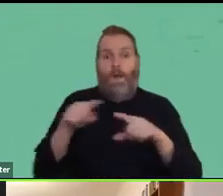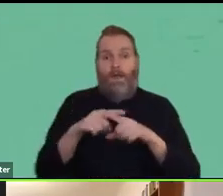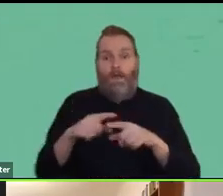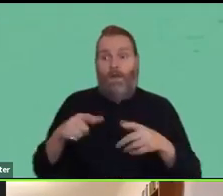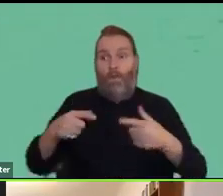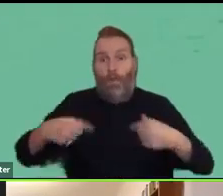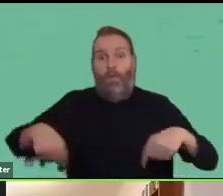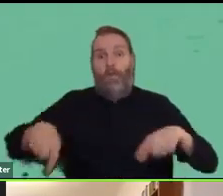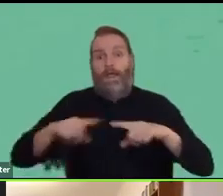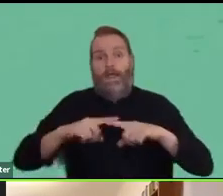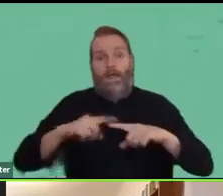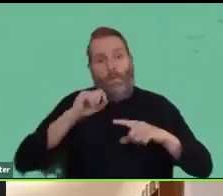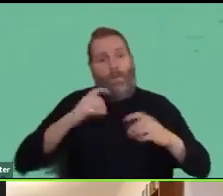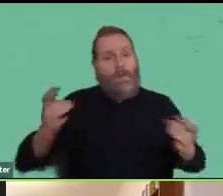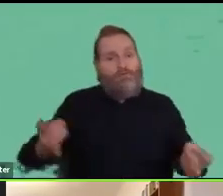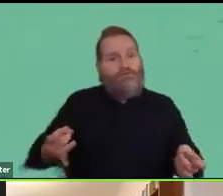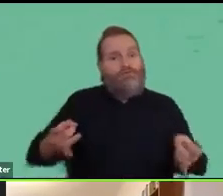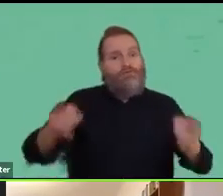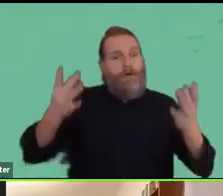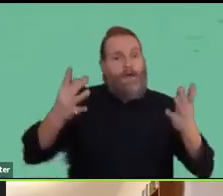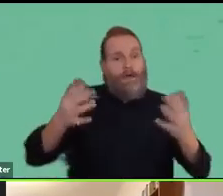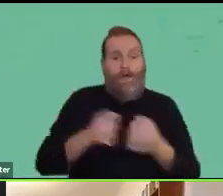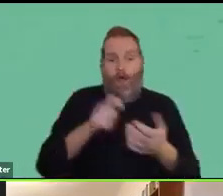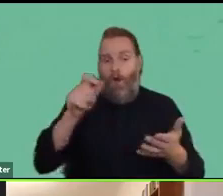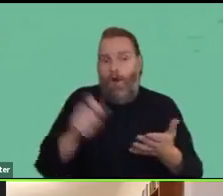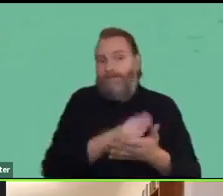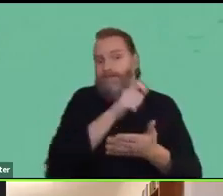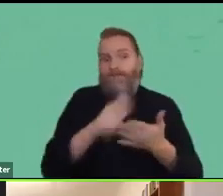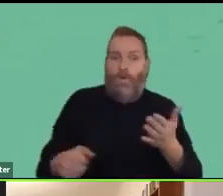industrial action or vote for industrial action to pressure the government. Now we're not there yet,